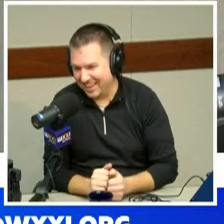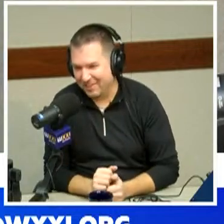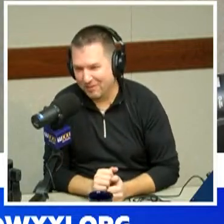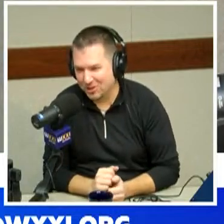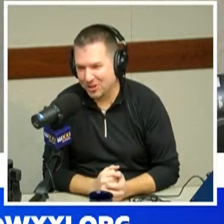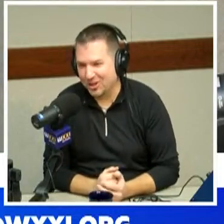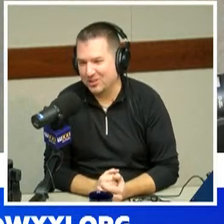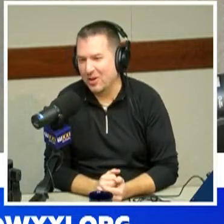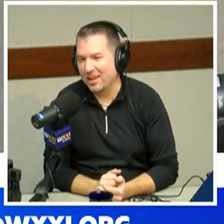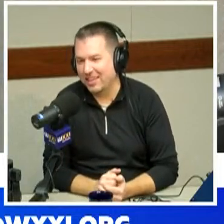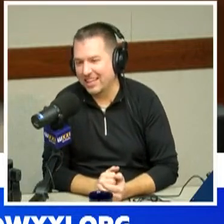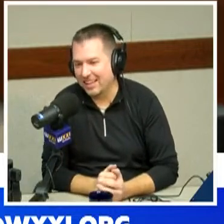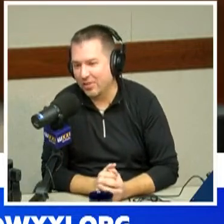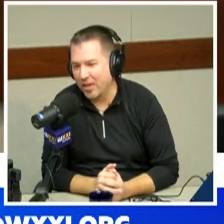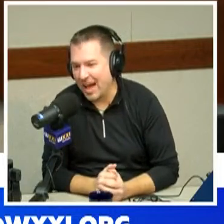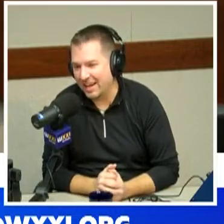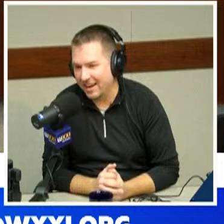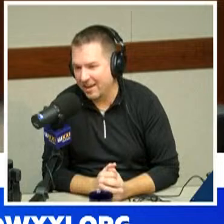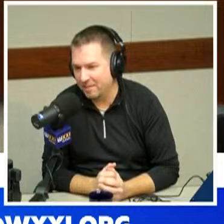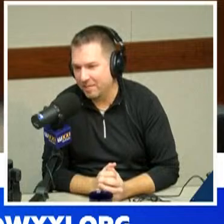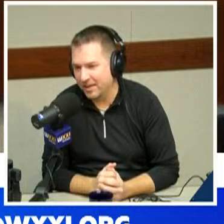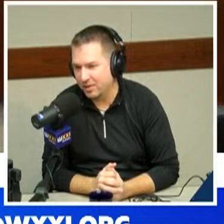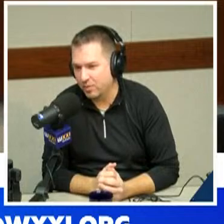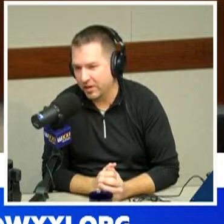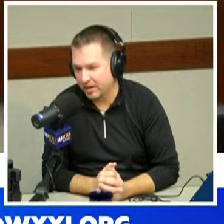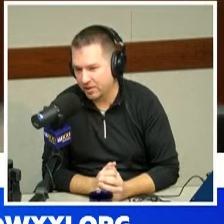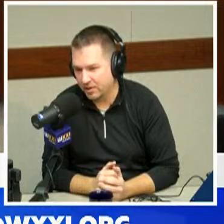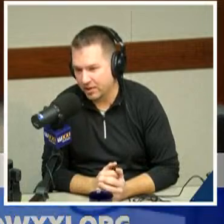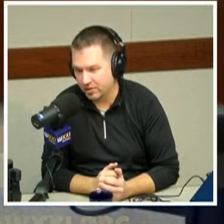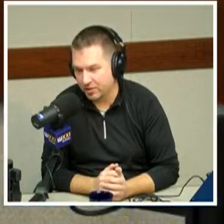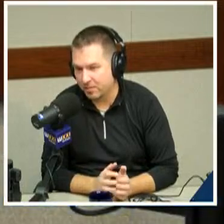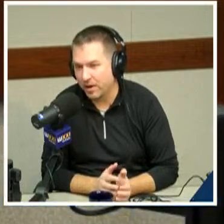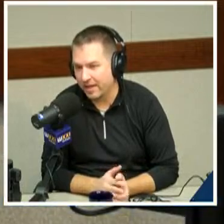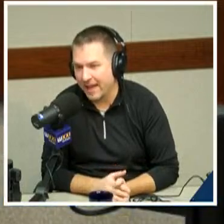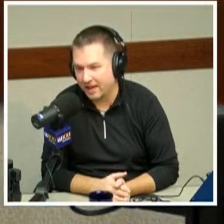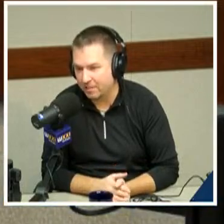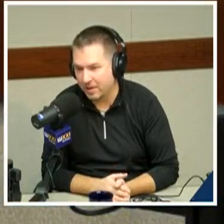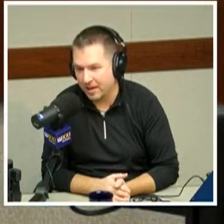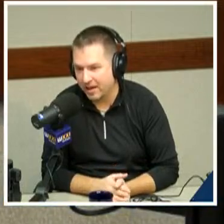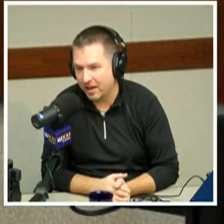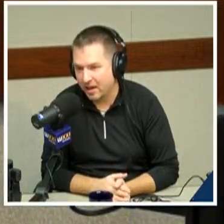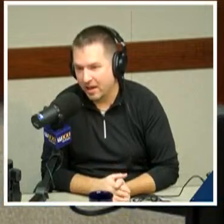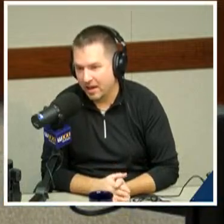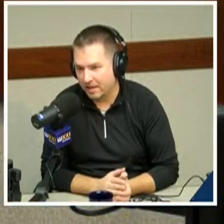yeah for sure so I think that um you bring up such an interesting point and that could be um